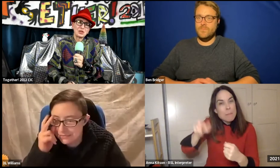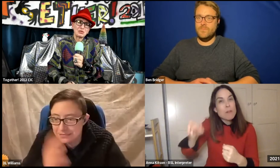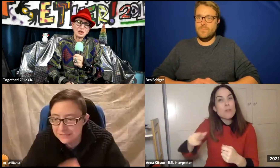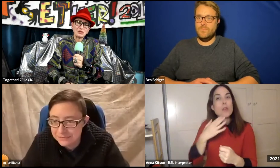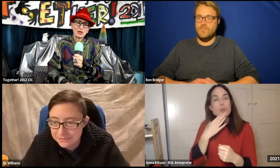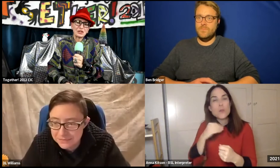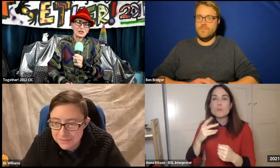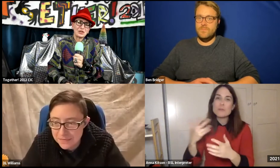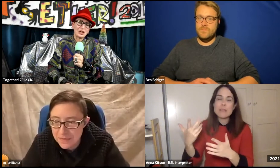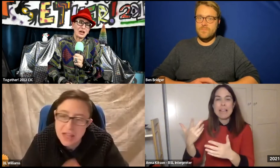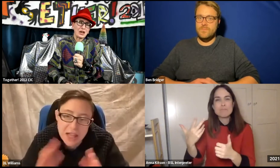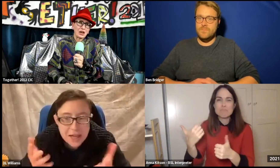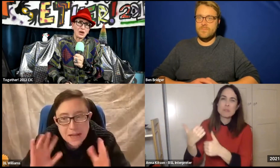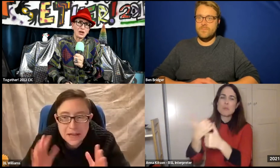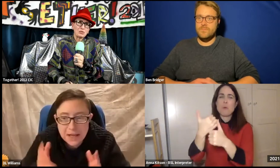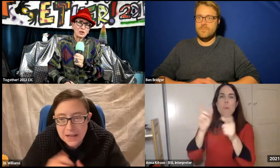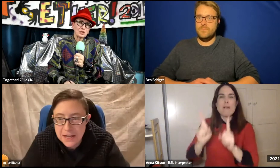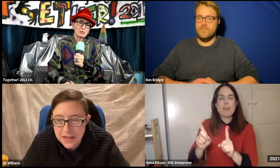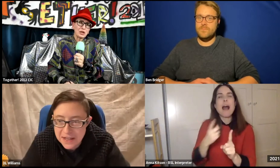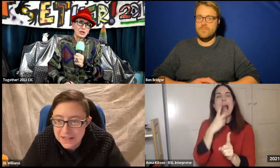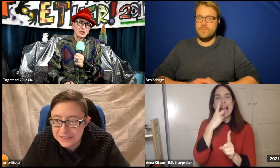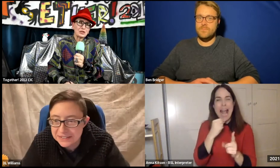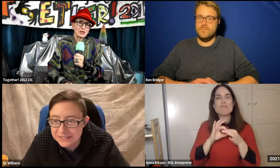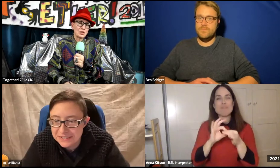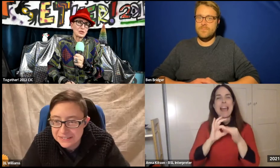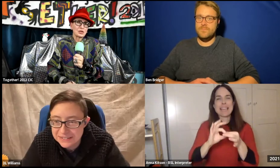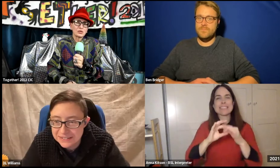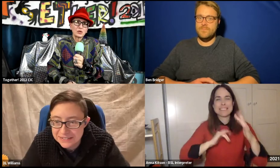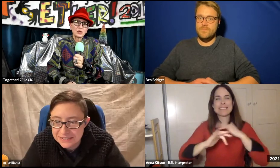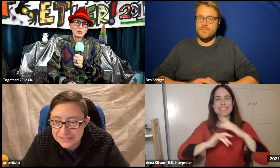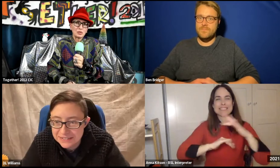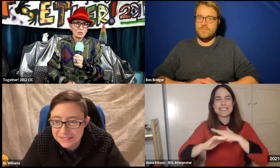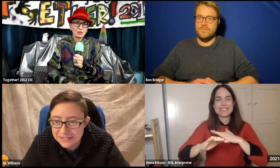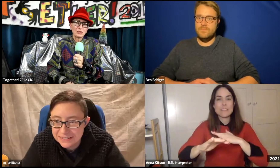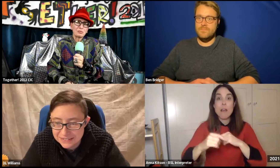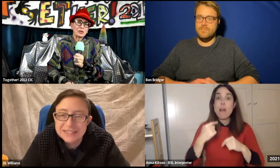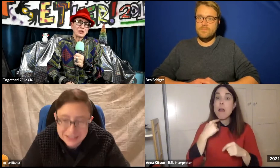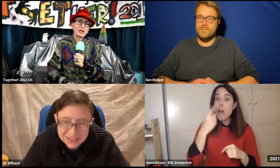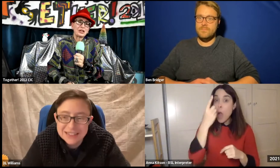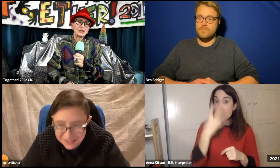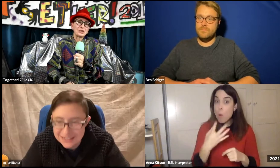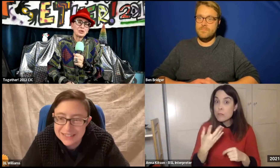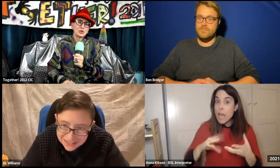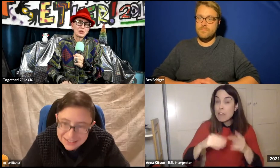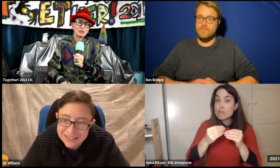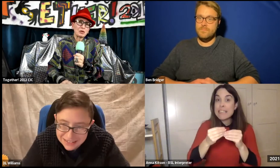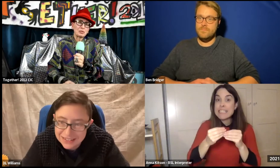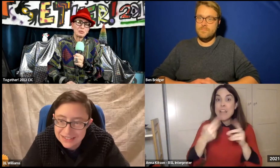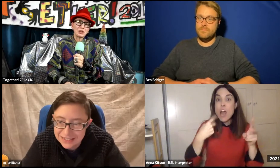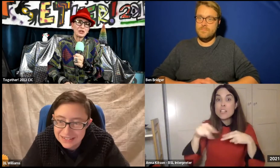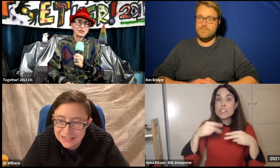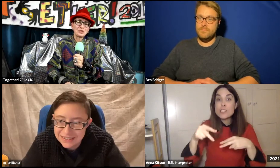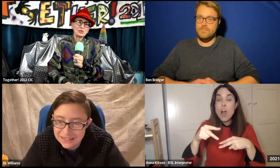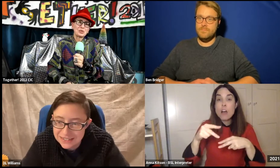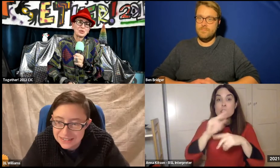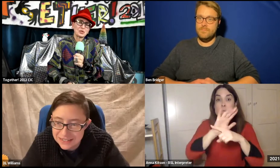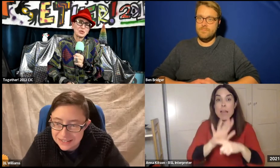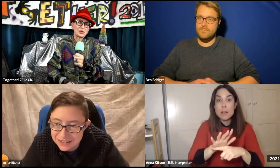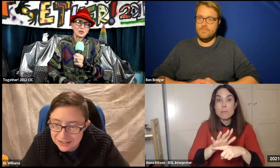also really relate to that. I once made a dance film with my PA, and I'm sure I've roped PAs into all sorts of other